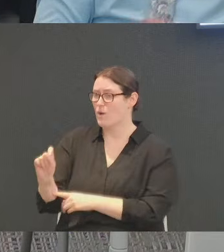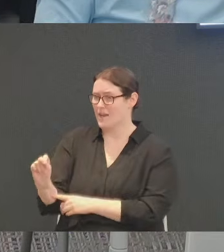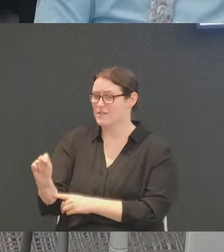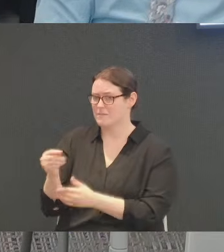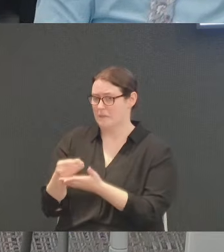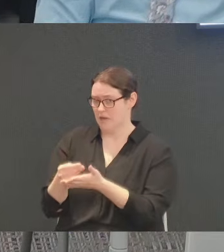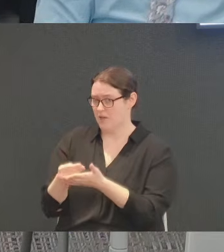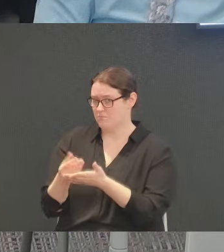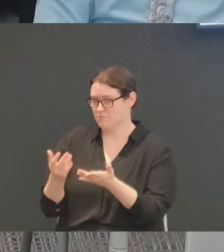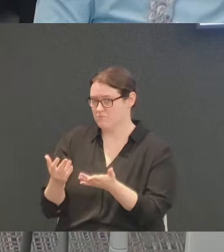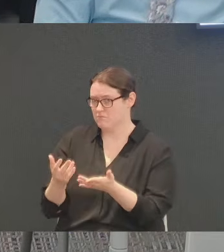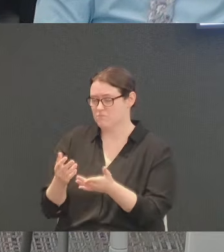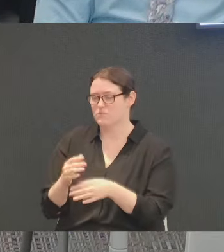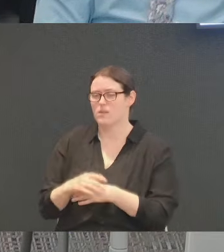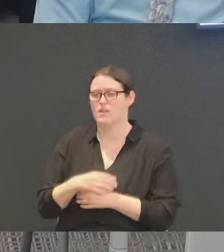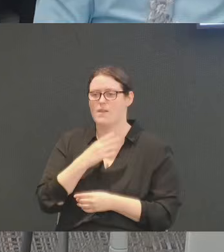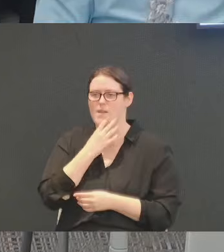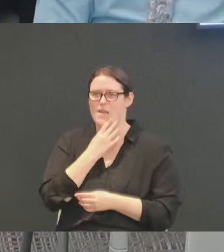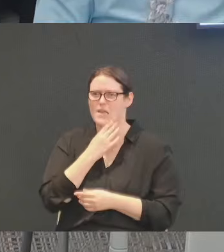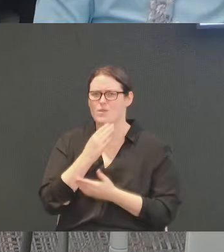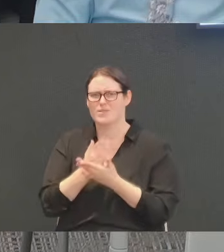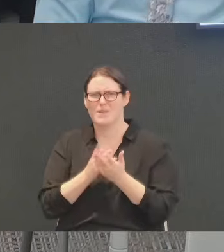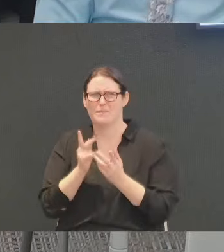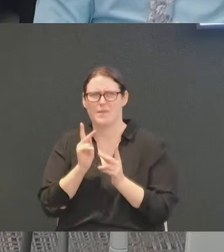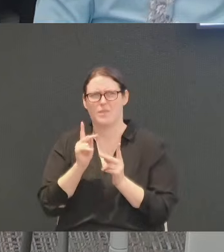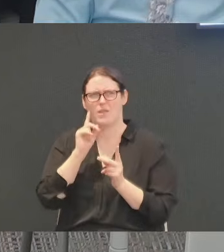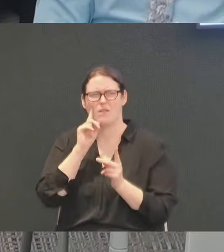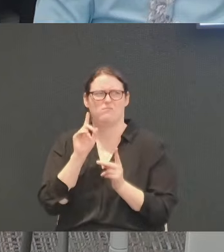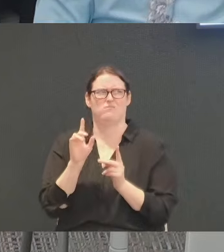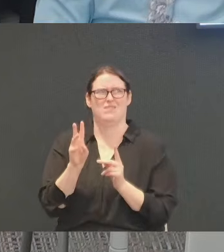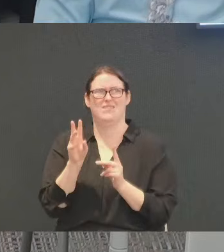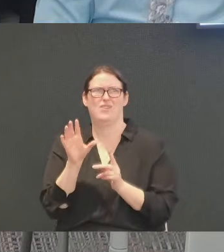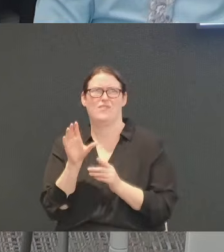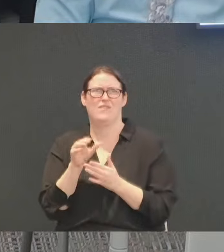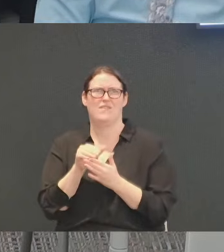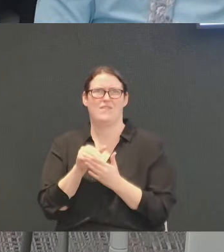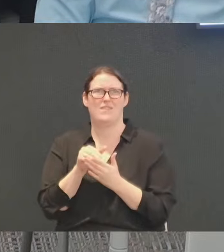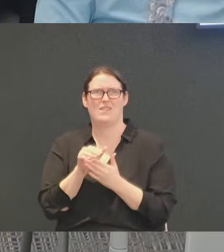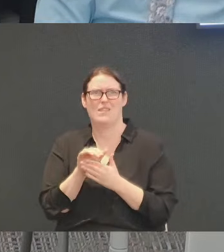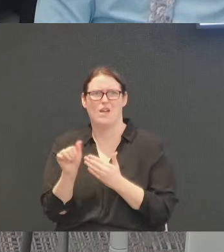grants and that because some people think, well, 650,000 they could put that toward children's